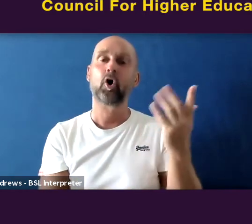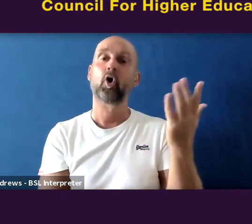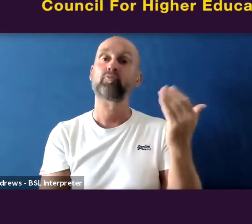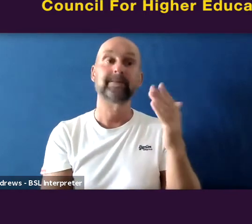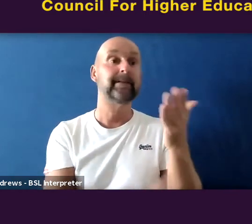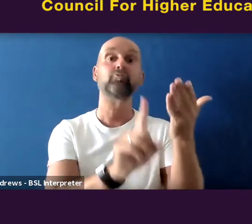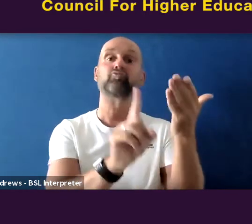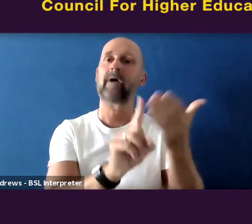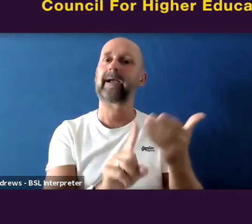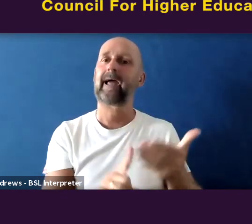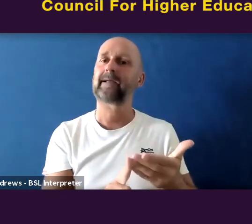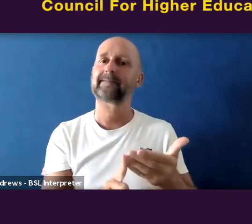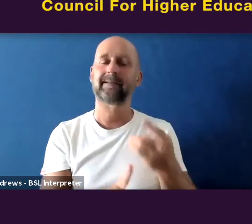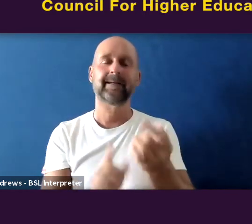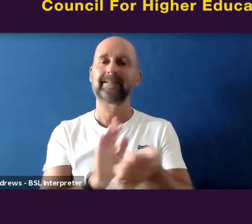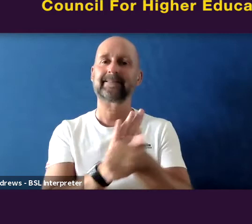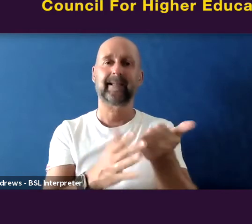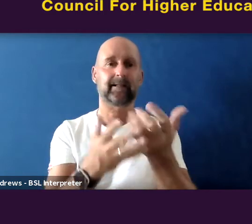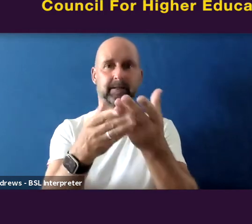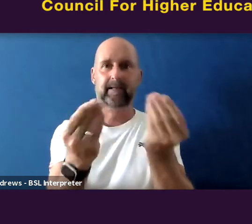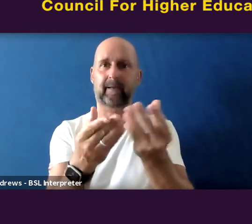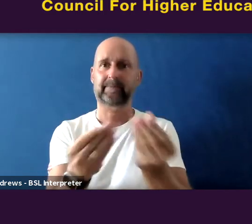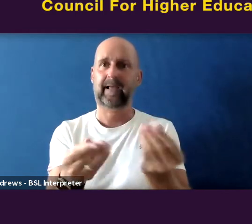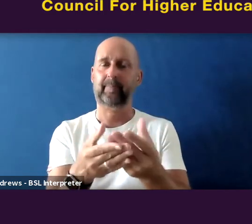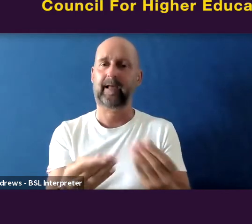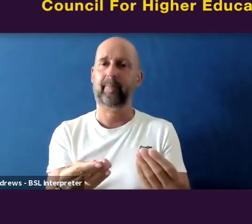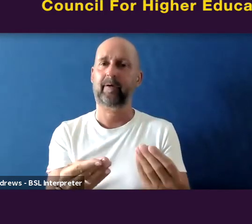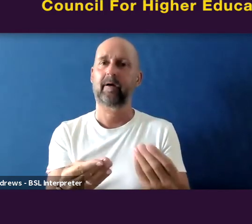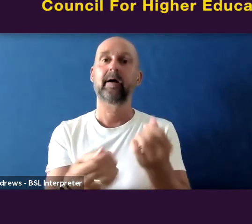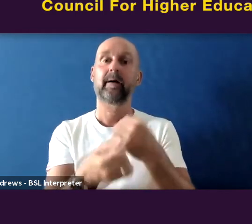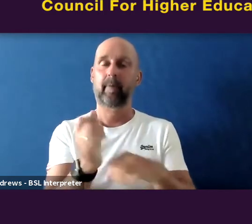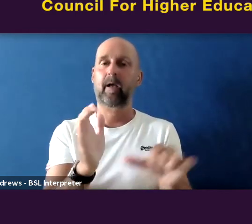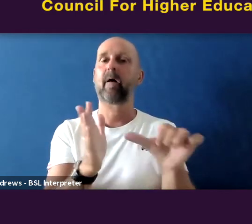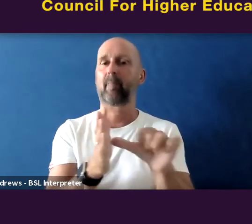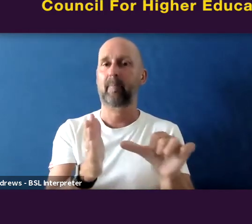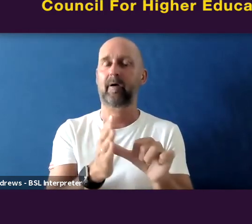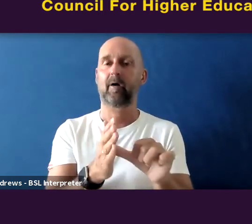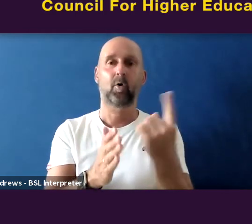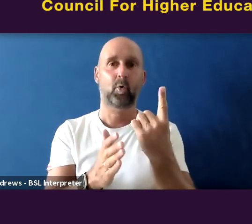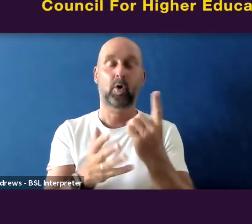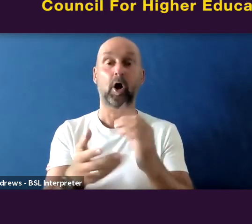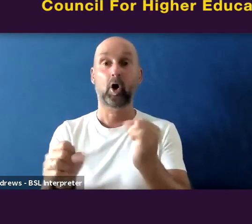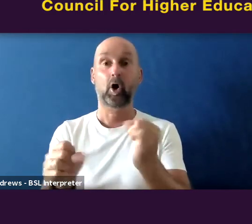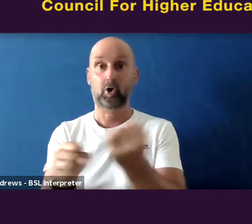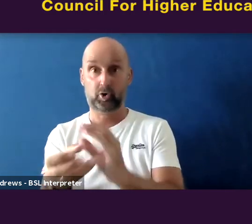that there are skills shortages are particularly problematic for those in Crafts; Museums,